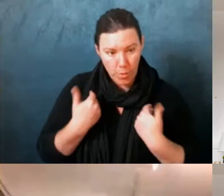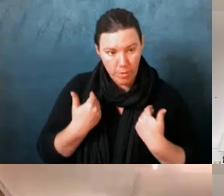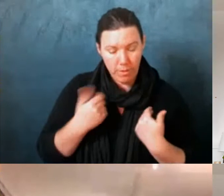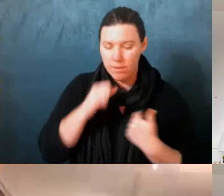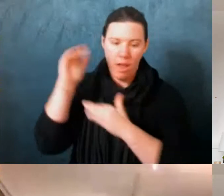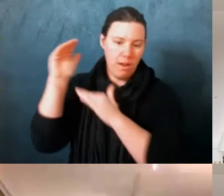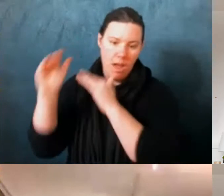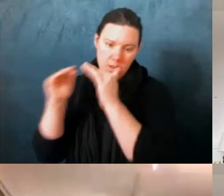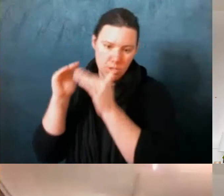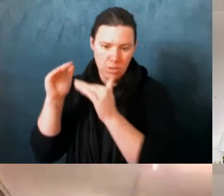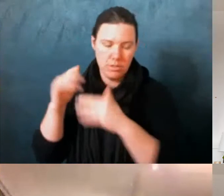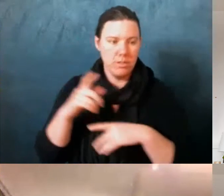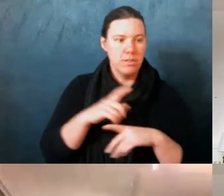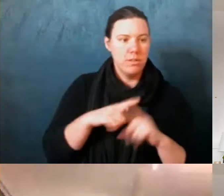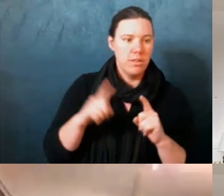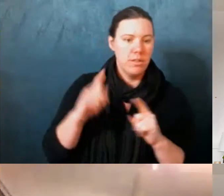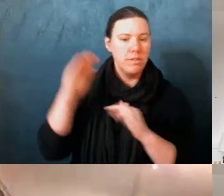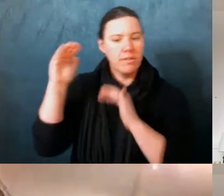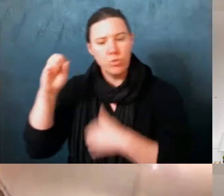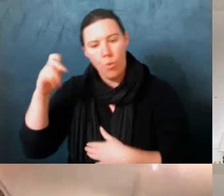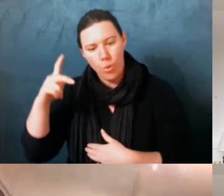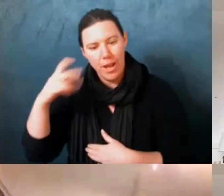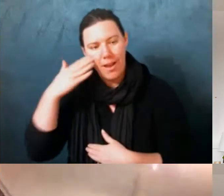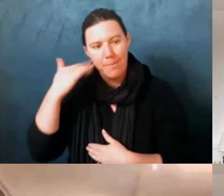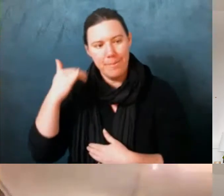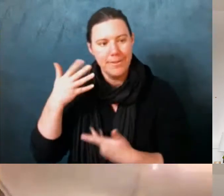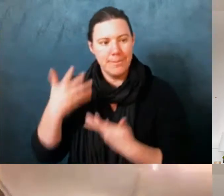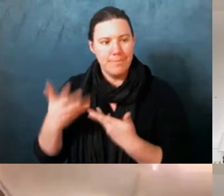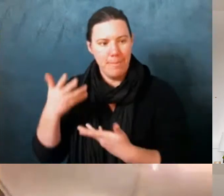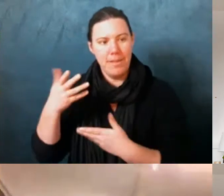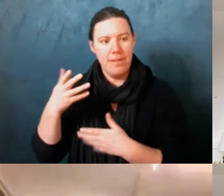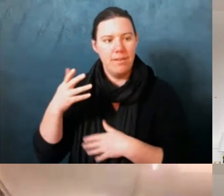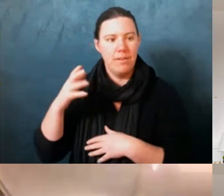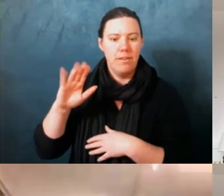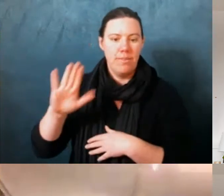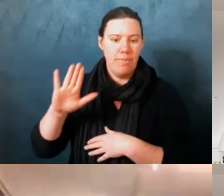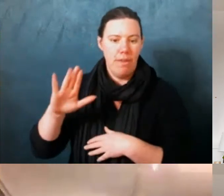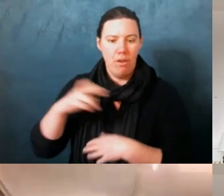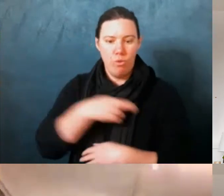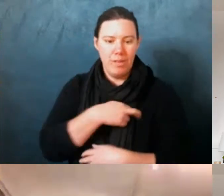because the adult is okay because our religion may be the Muslim religion that prohibit that.